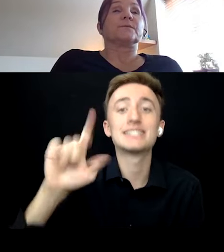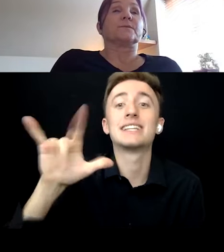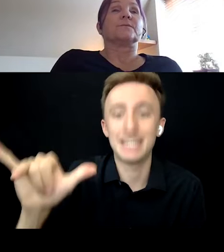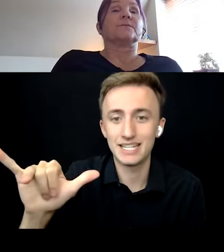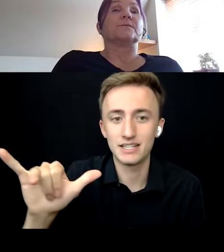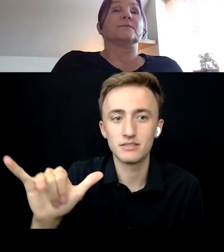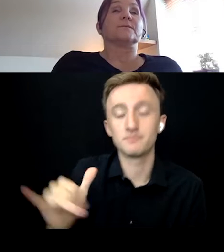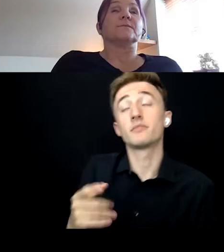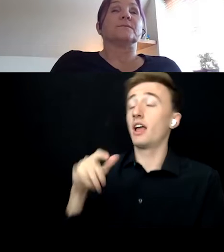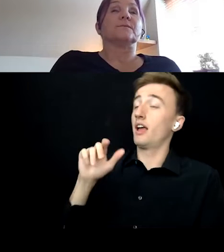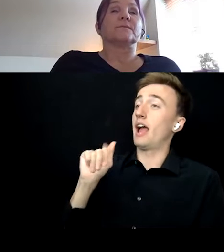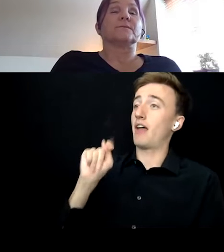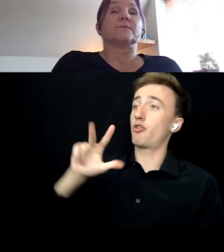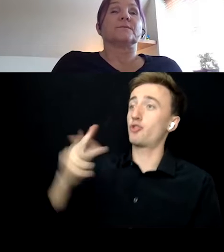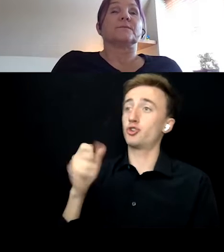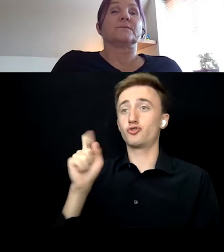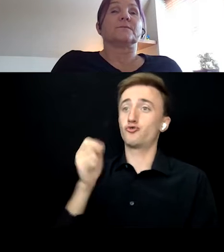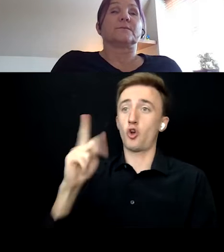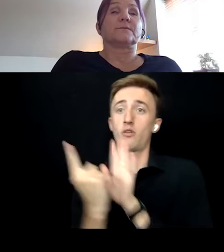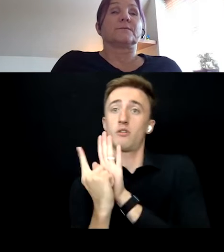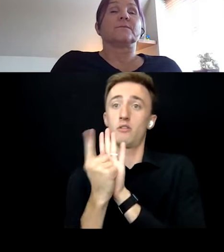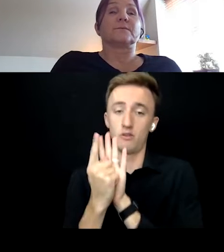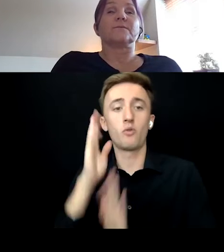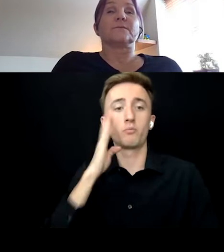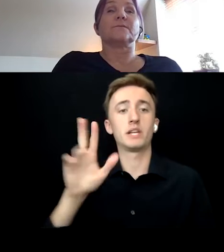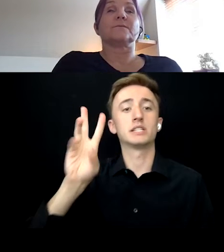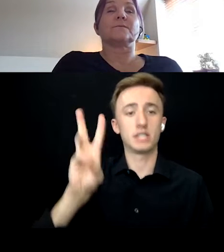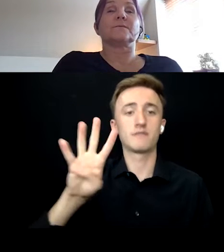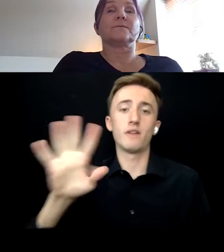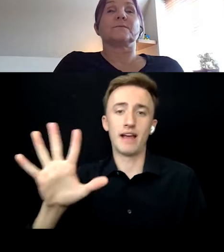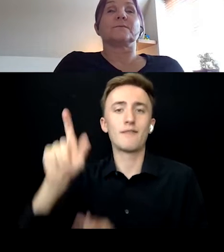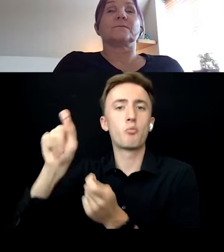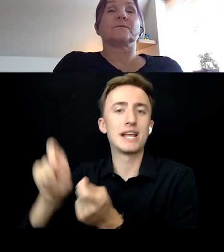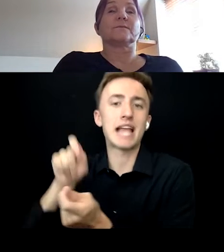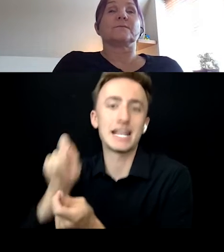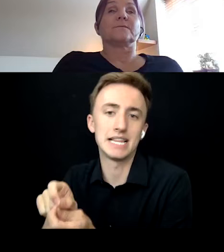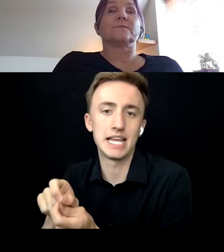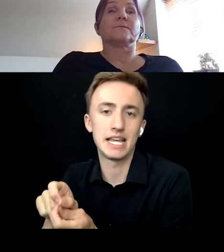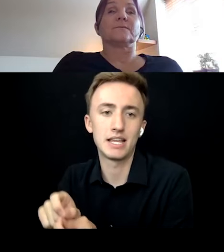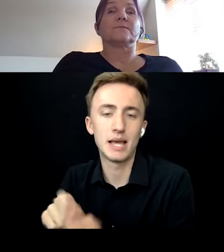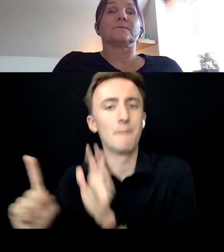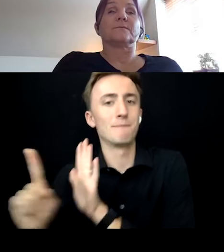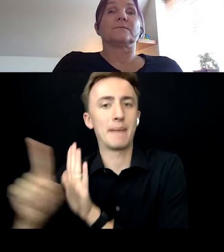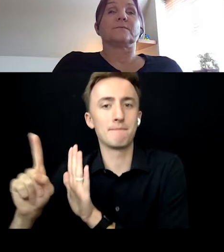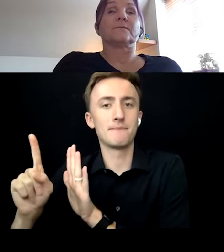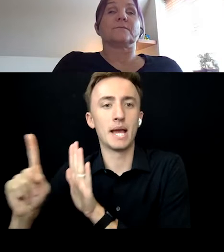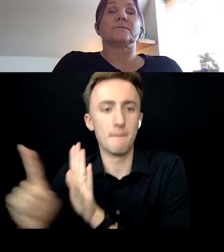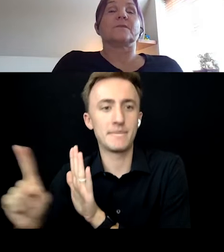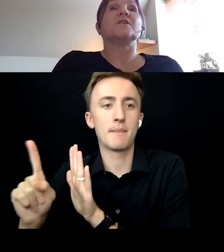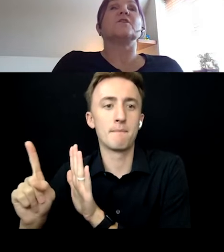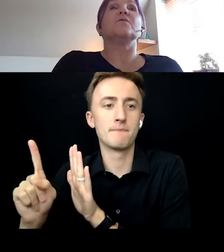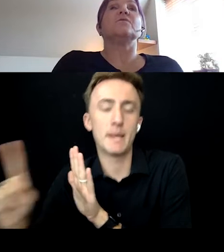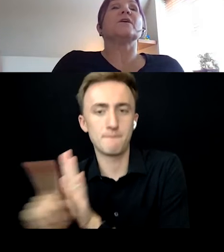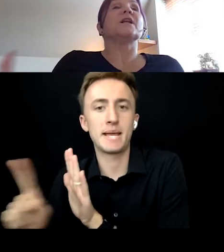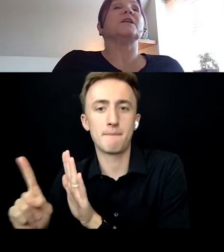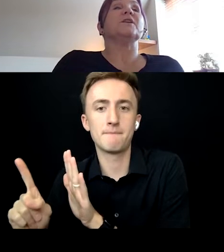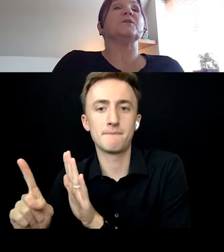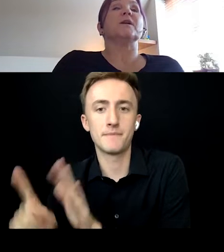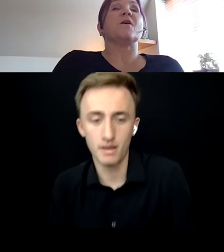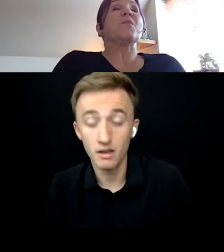the time will be 6:45 precisely. >> Leonie: So you very clearly knew that on